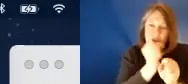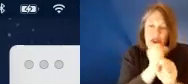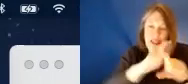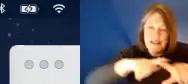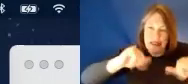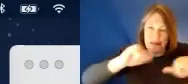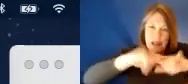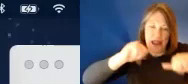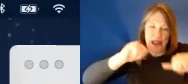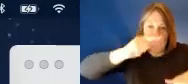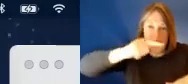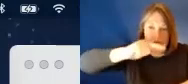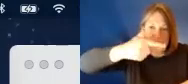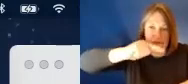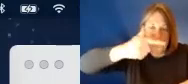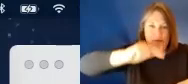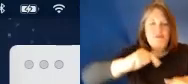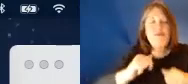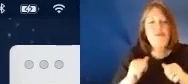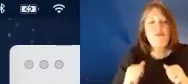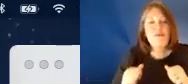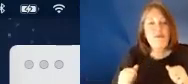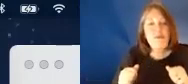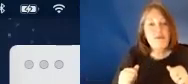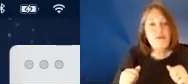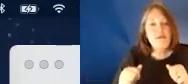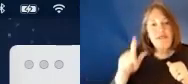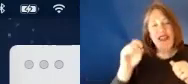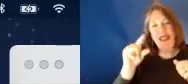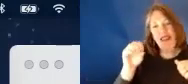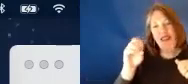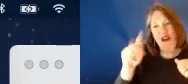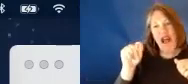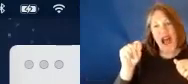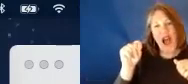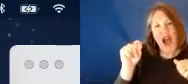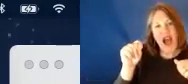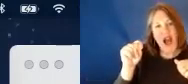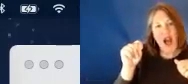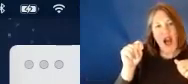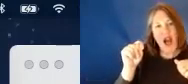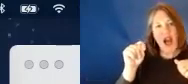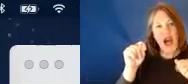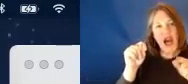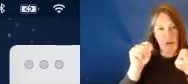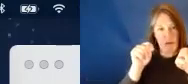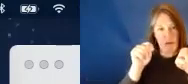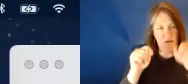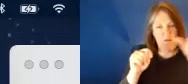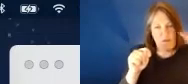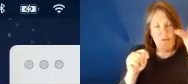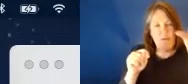06:52:52 And here is a log out button over here to log out.